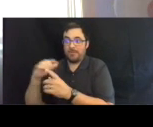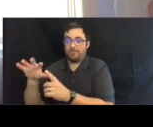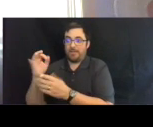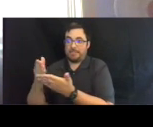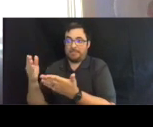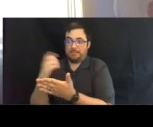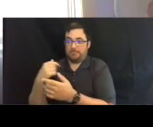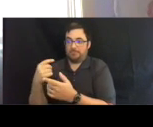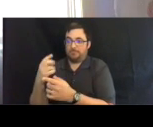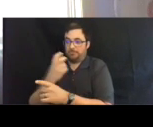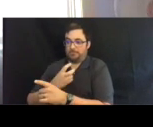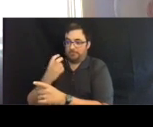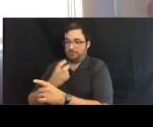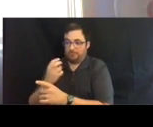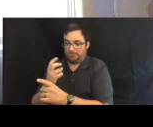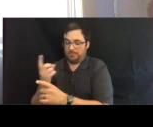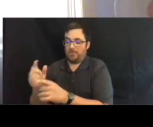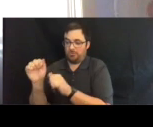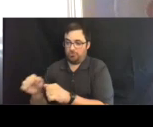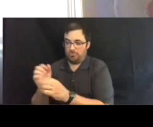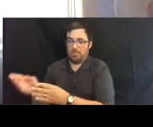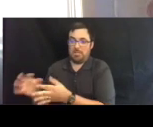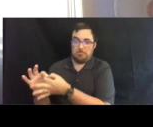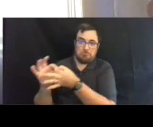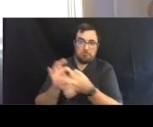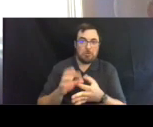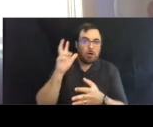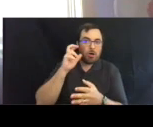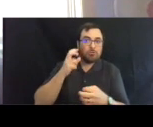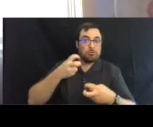that could be an auditory issue, like they're not hearing the difference,